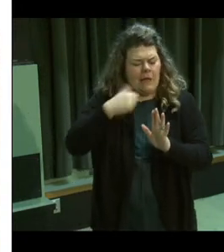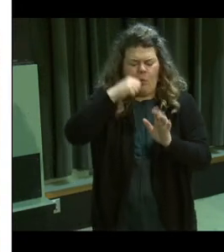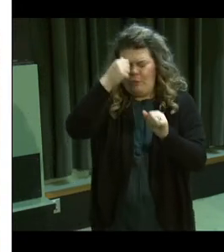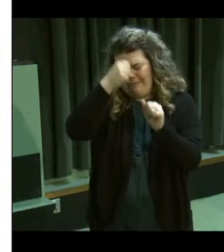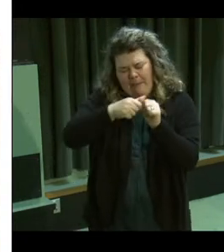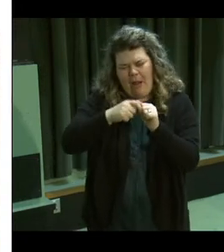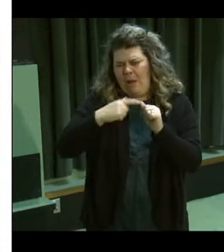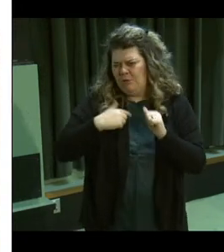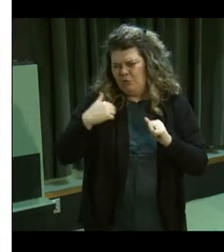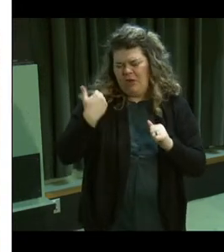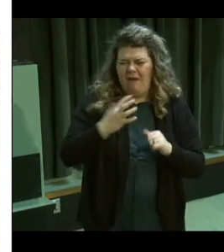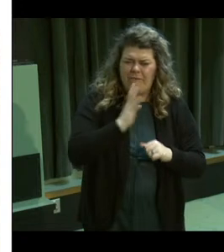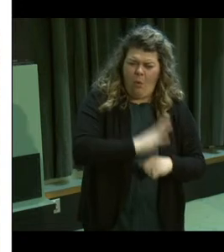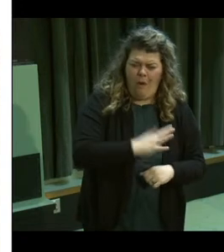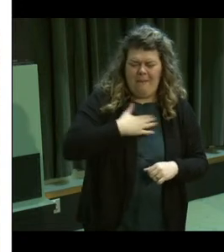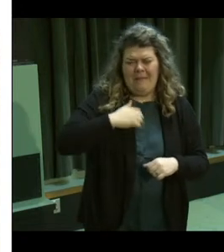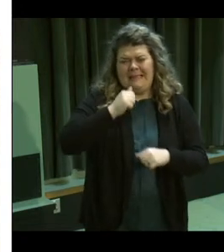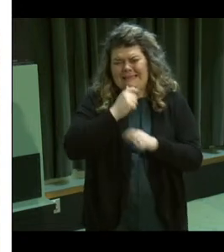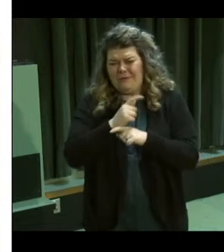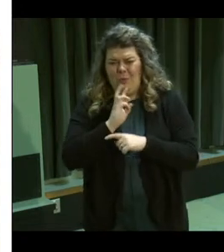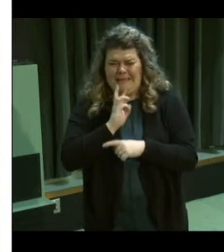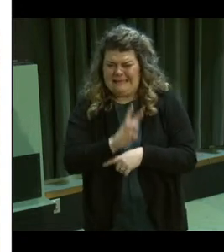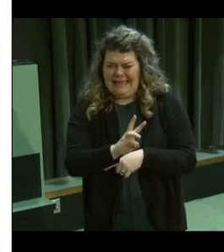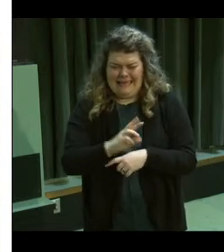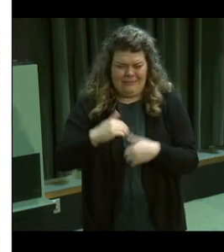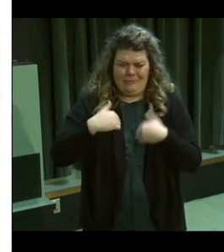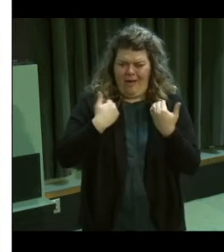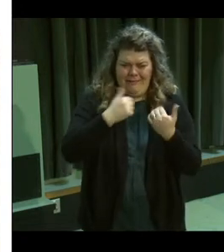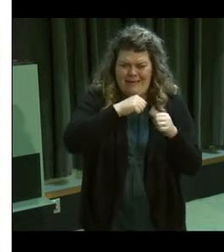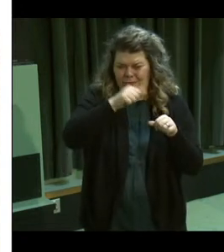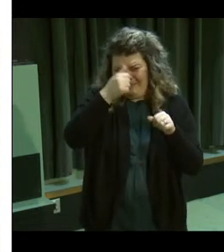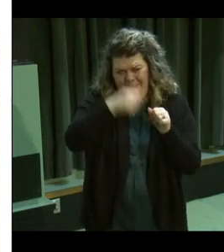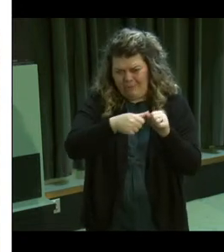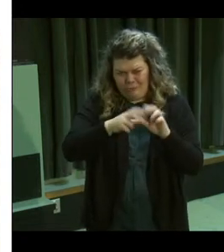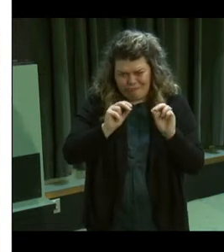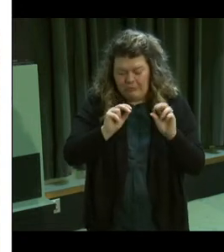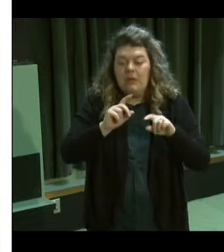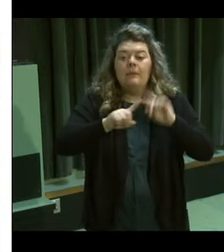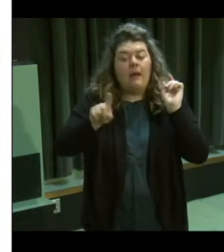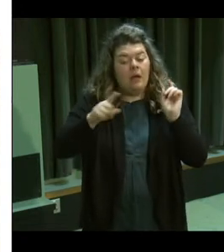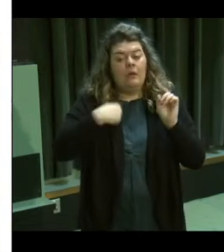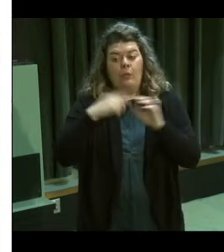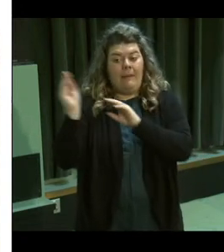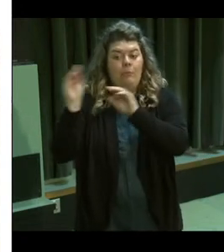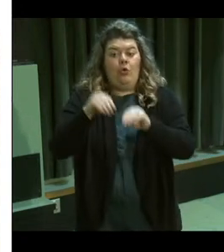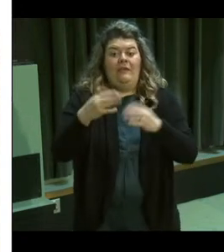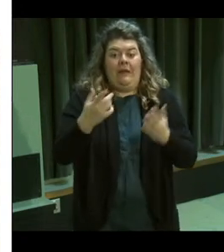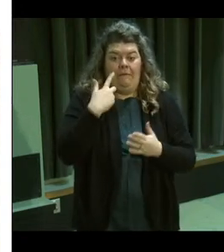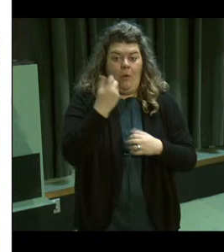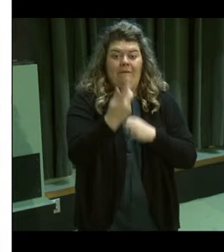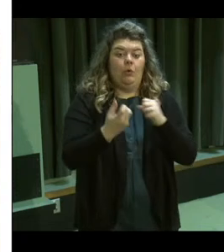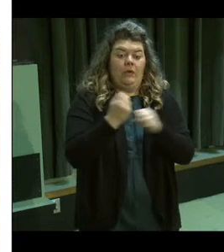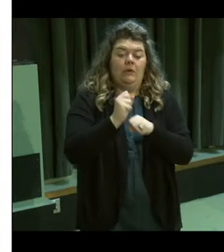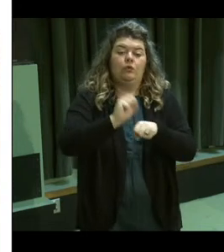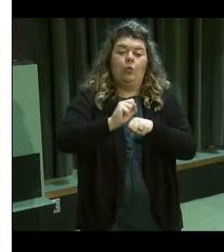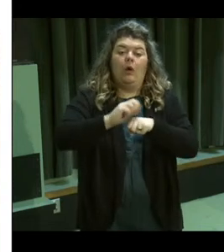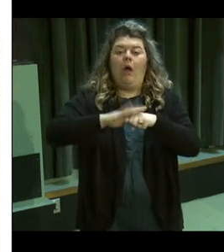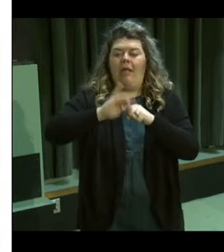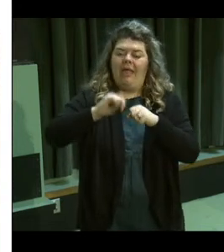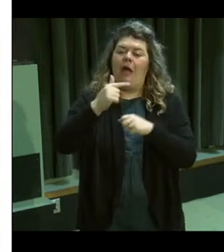remember this because we were too little. I was four, my sister was six. But we moved